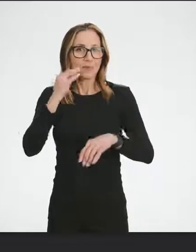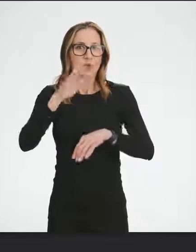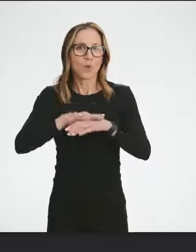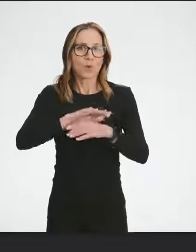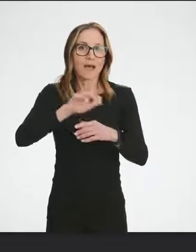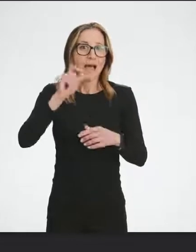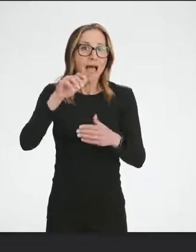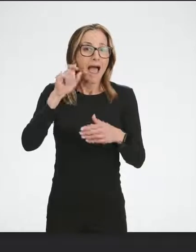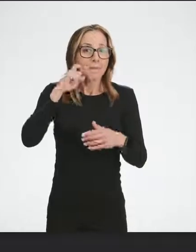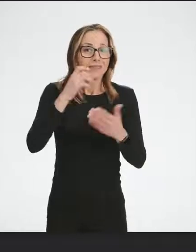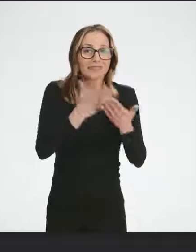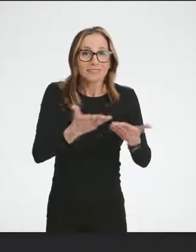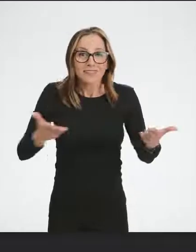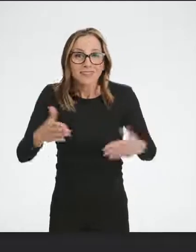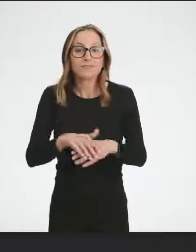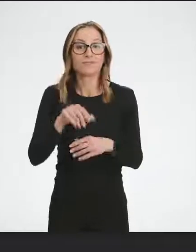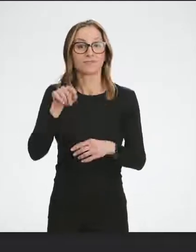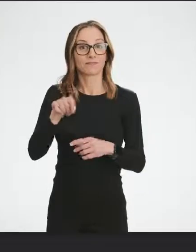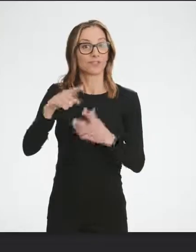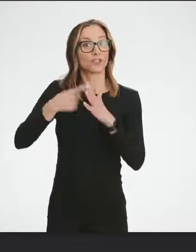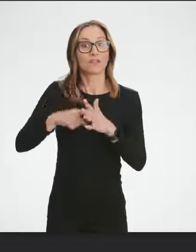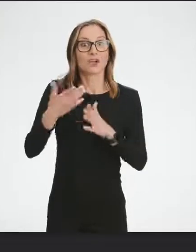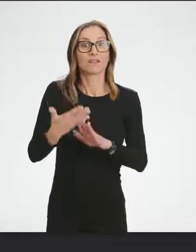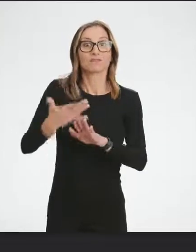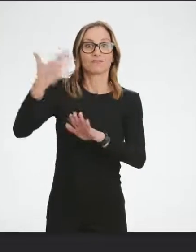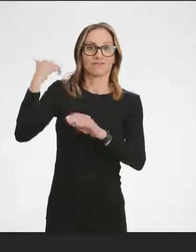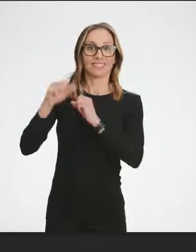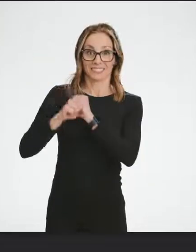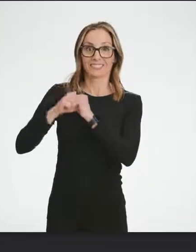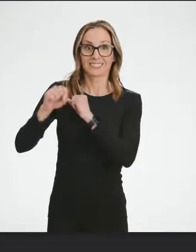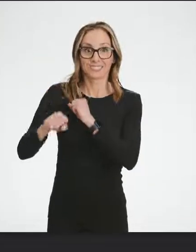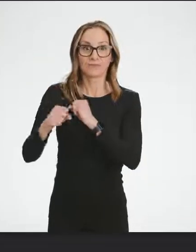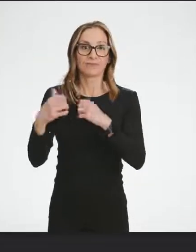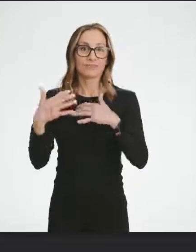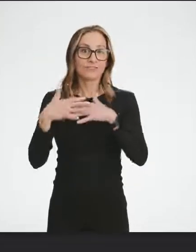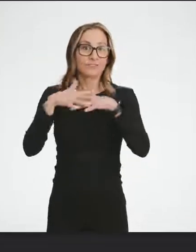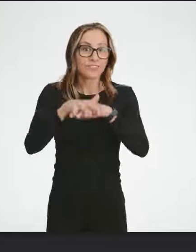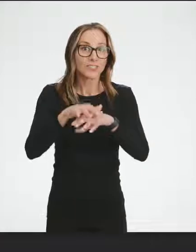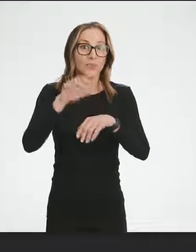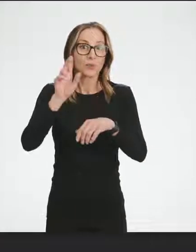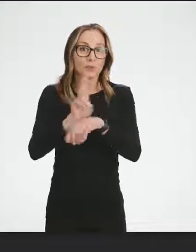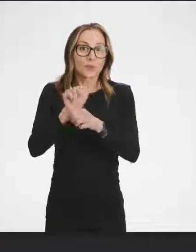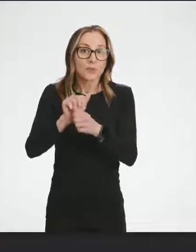This journey started with extensions, integration with the Share Sheet, and custom keyboards.